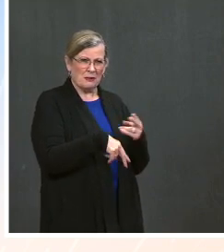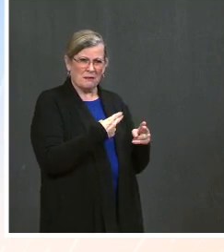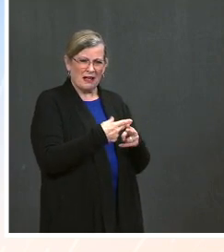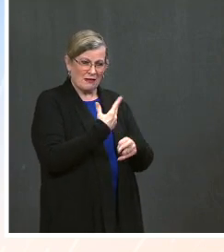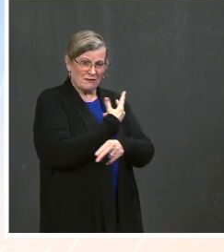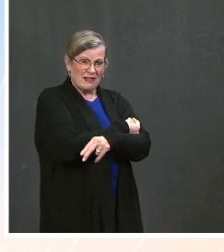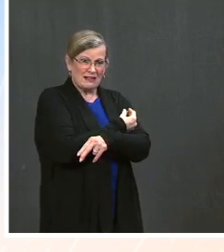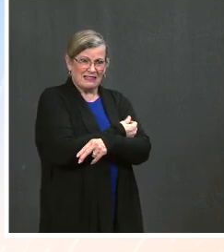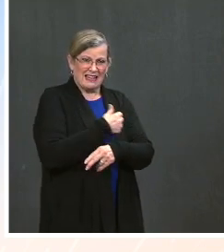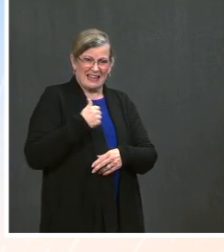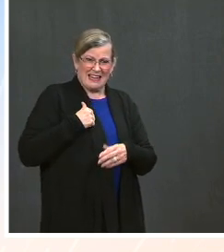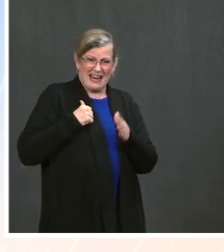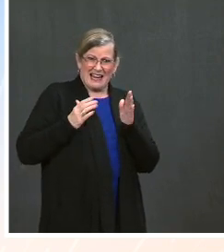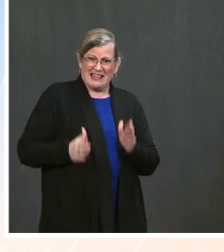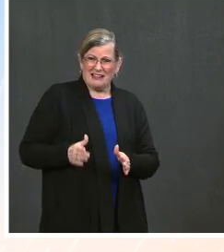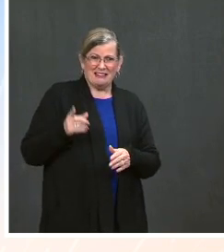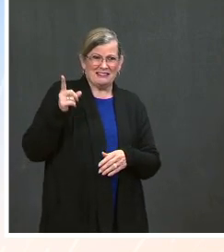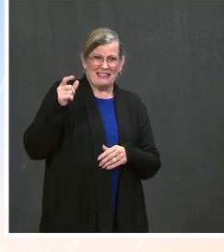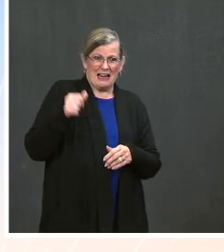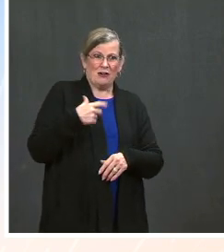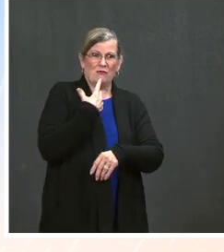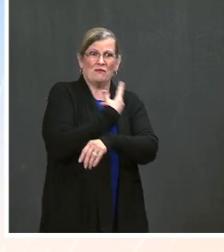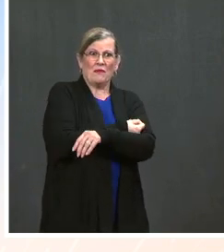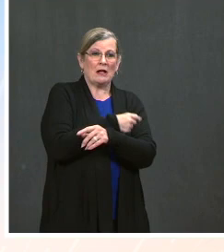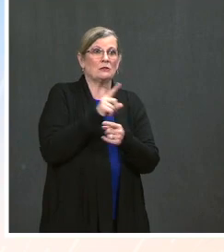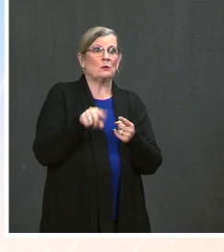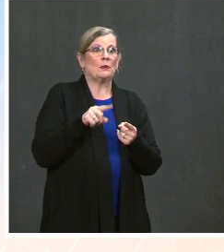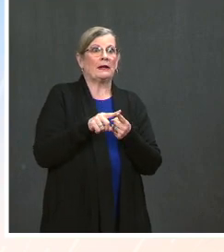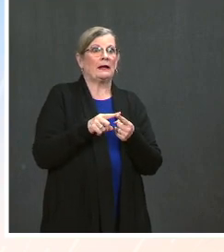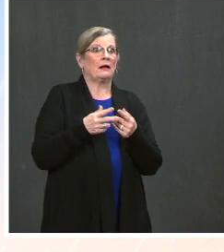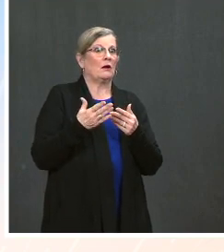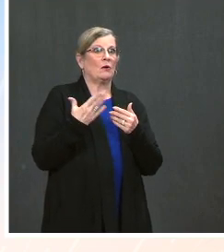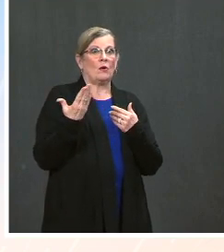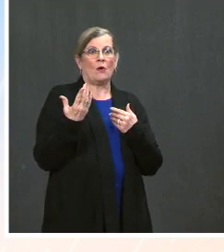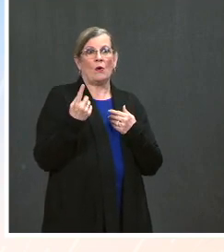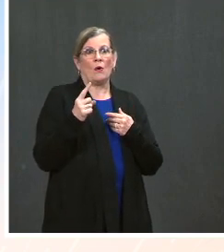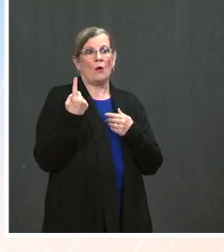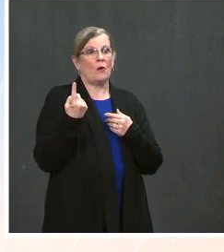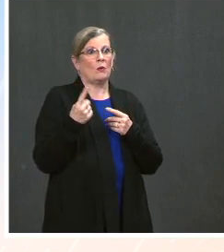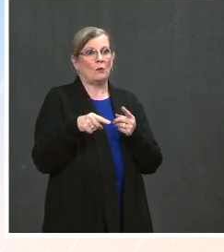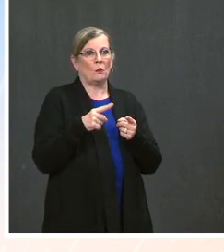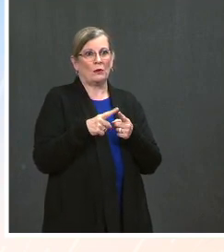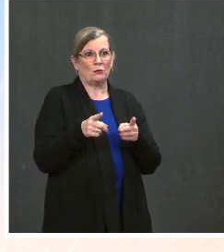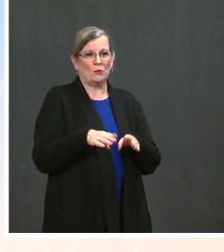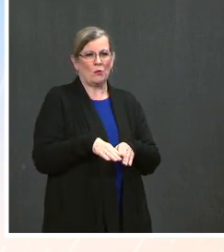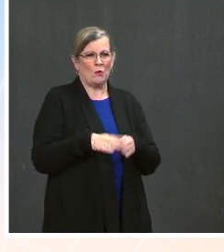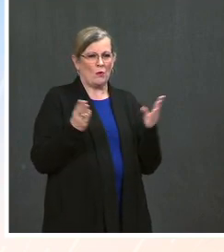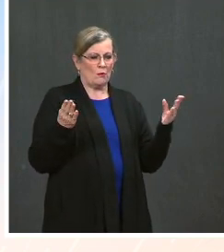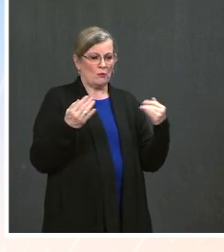the earliest we could open the border. And has it been -- do you know if it's been evaluated